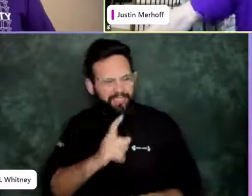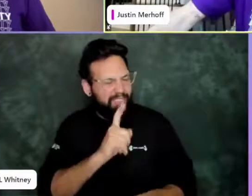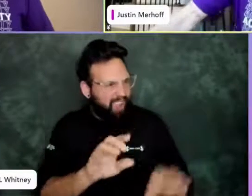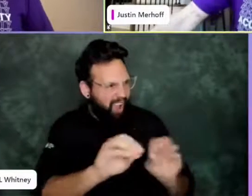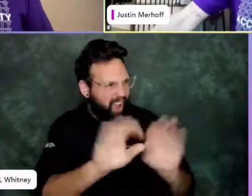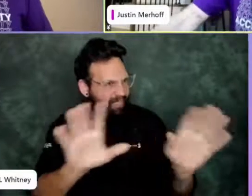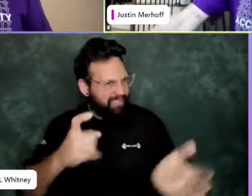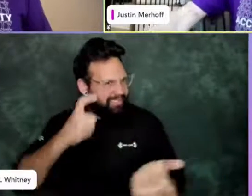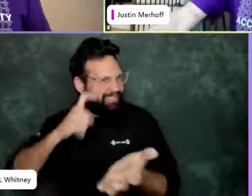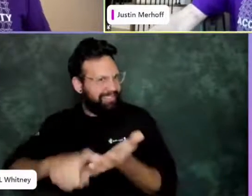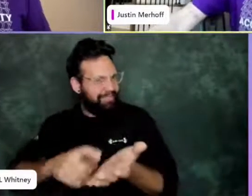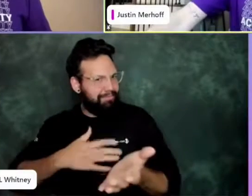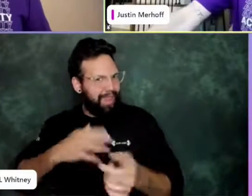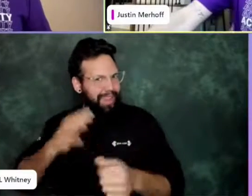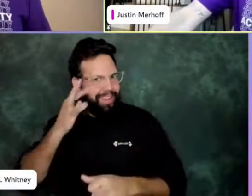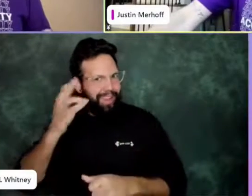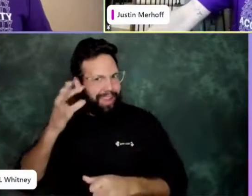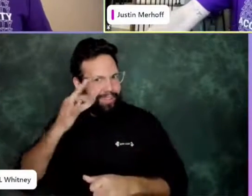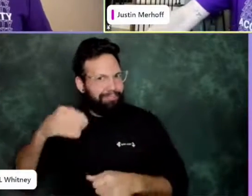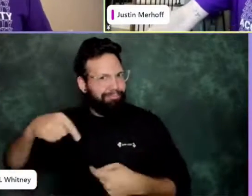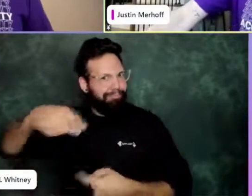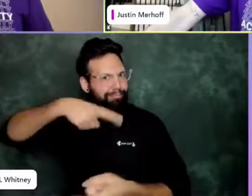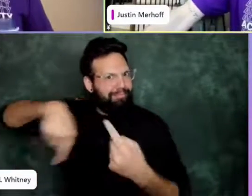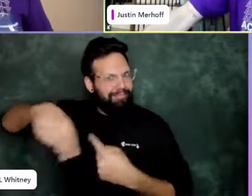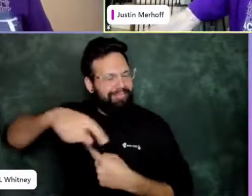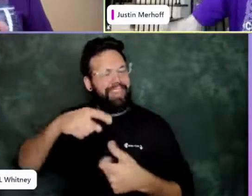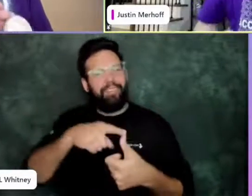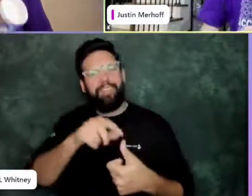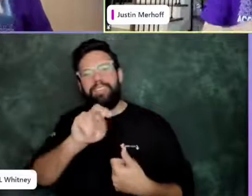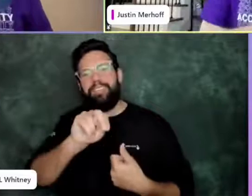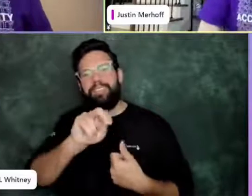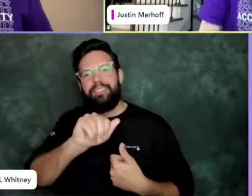So it's Nala, Simba, and Cortana.